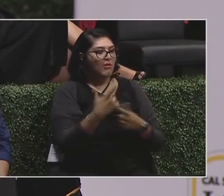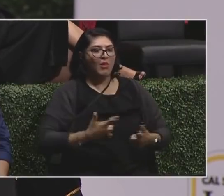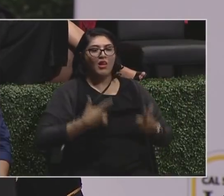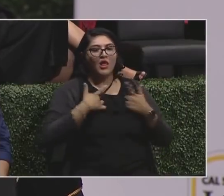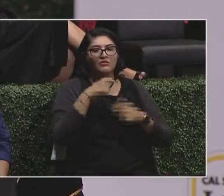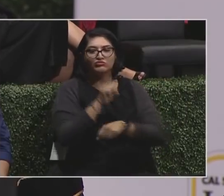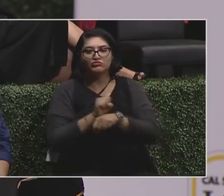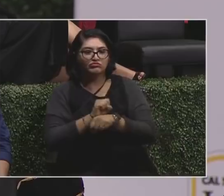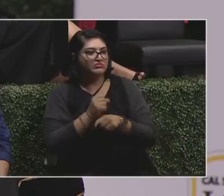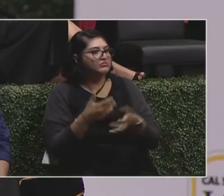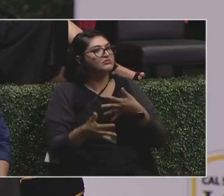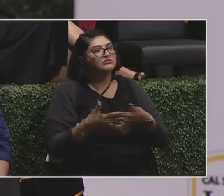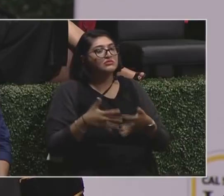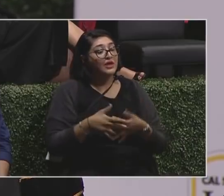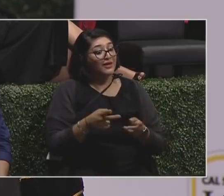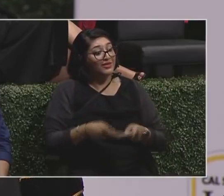YOU'RE CARRYING WITH YOU, WHEREVER YOU'RE HEADED, WHEREVER